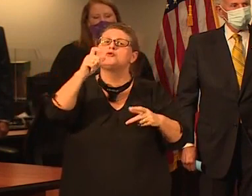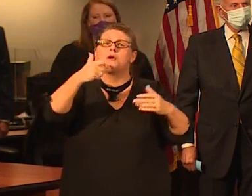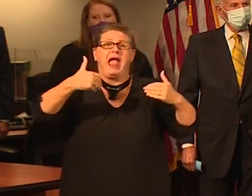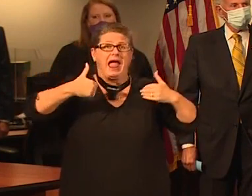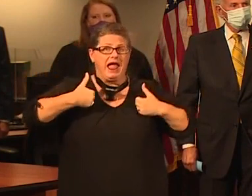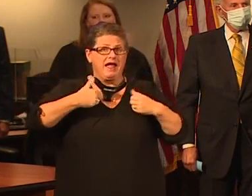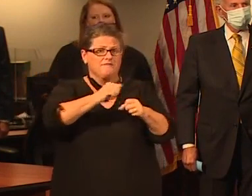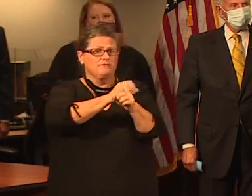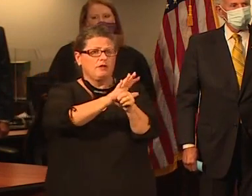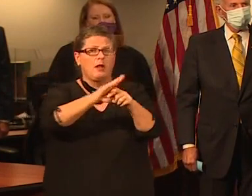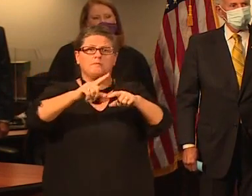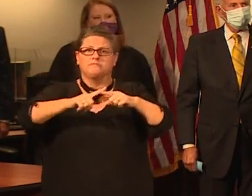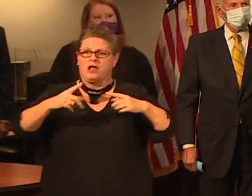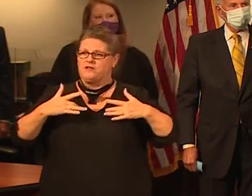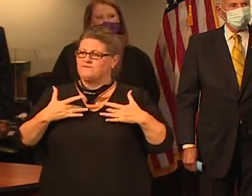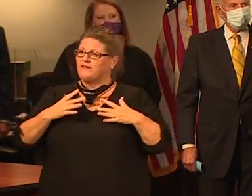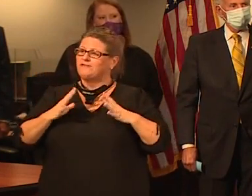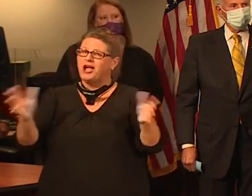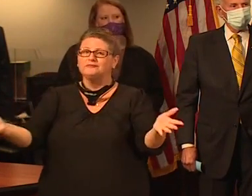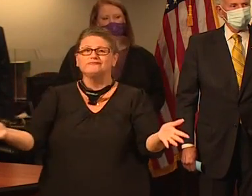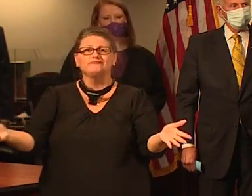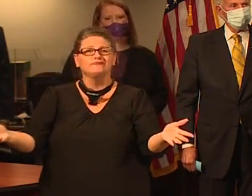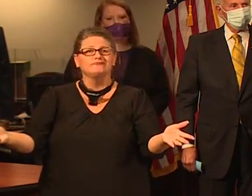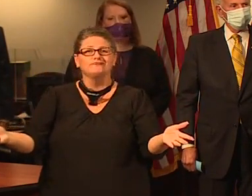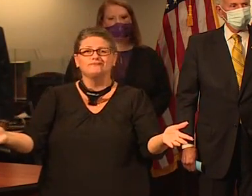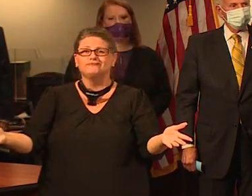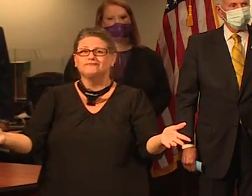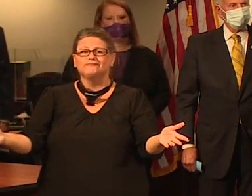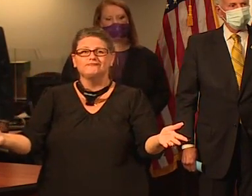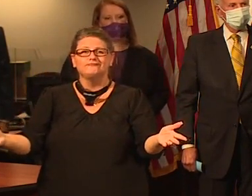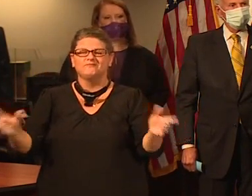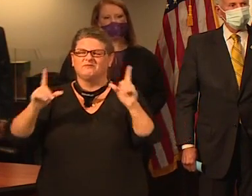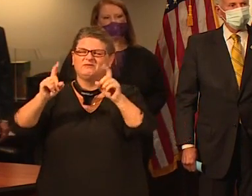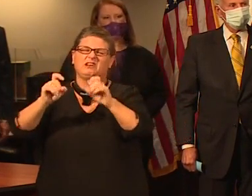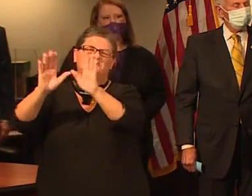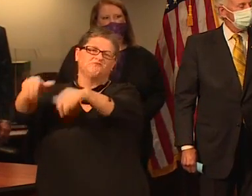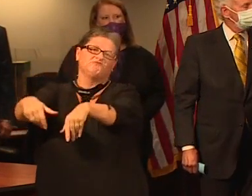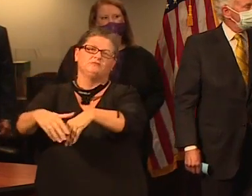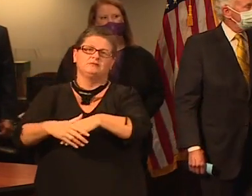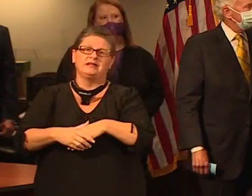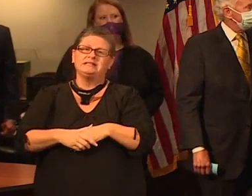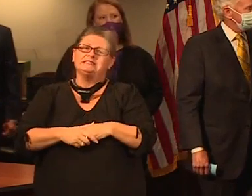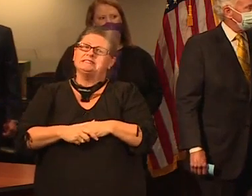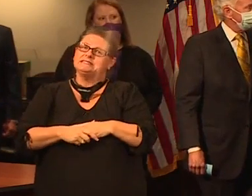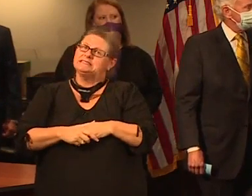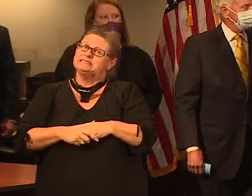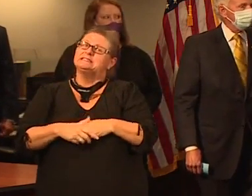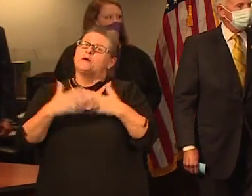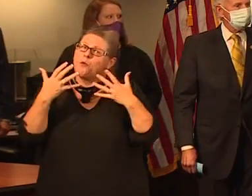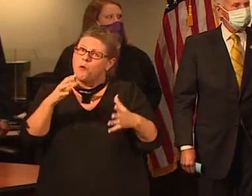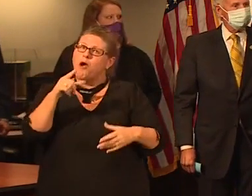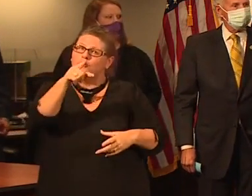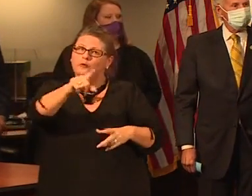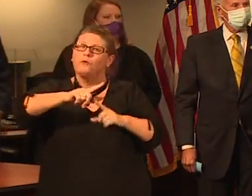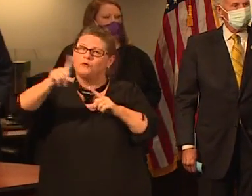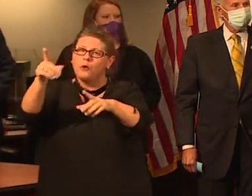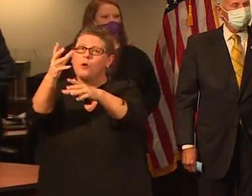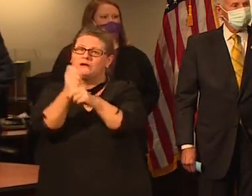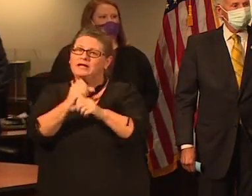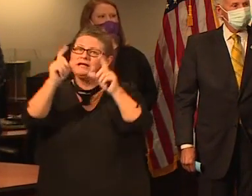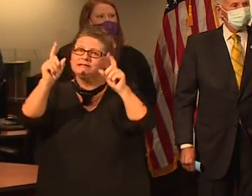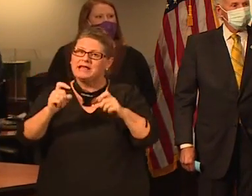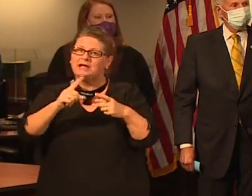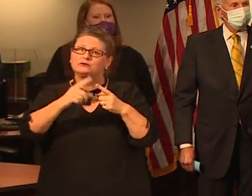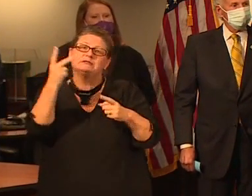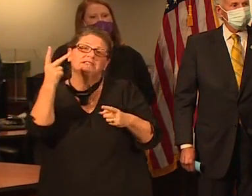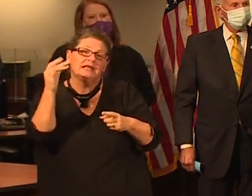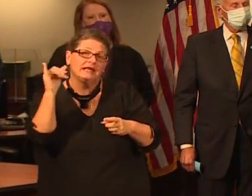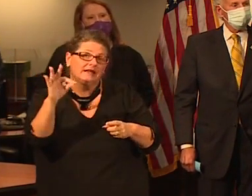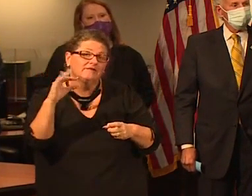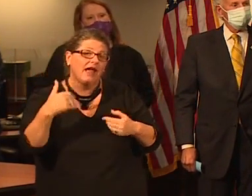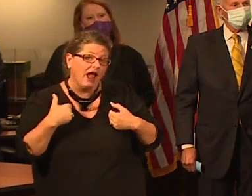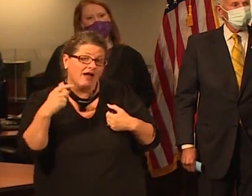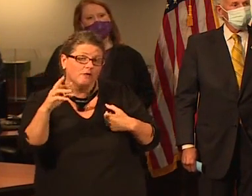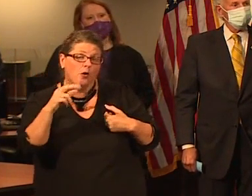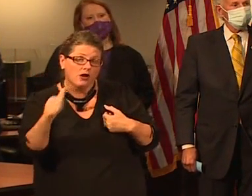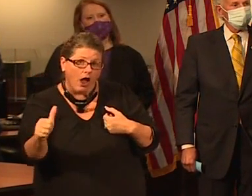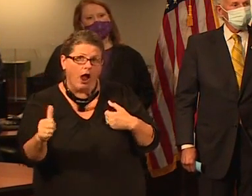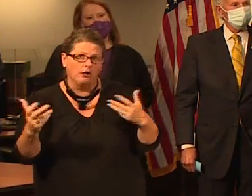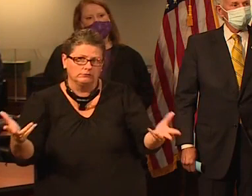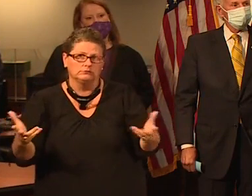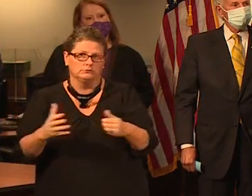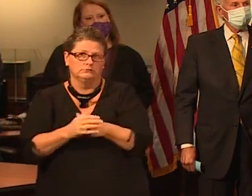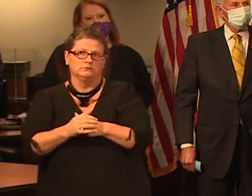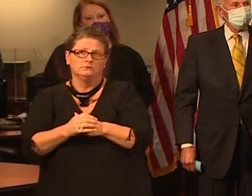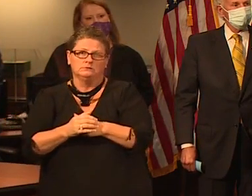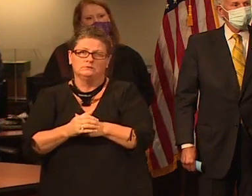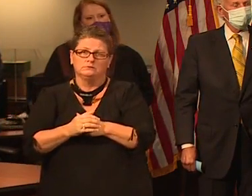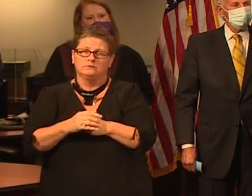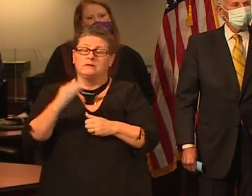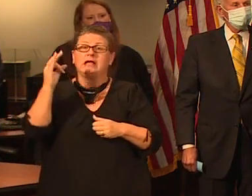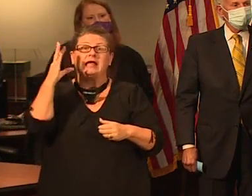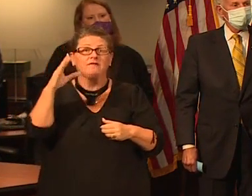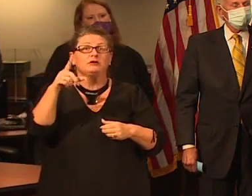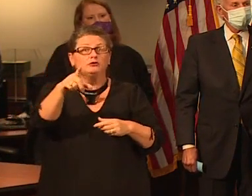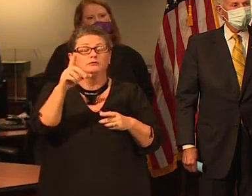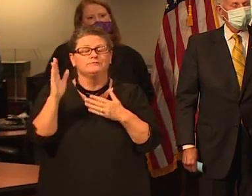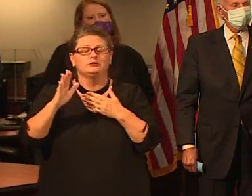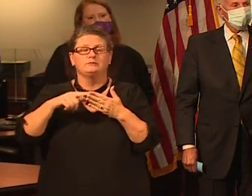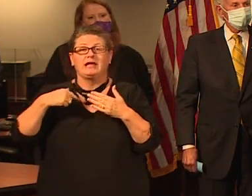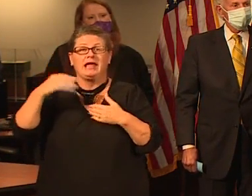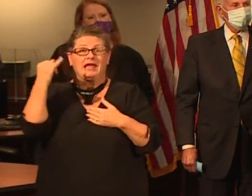I KNOW, HER TO THING IS, I THINK A LOT OF ASYMPTOMATIC PEOPLE OUT THERE WALKING AROUND AND DON'T THINK.